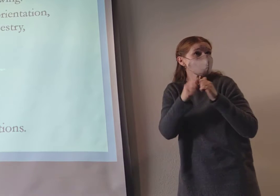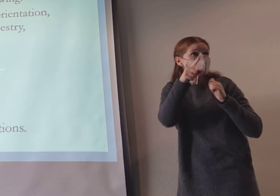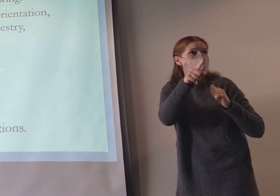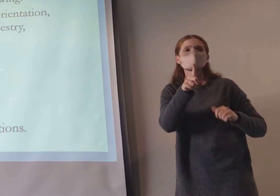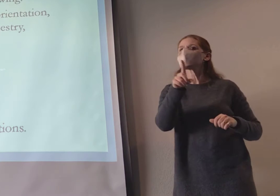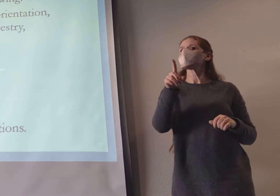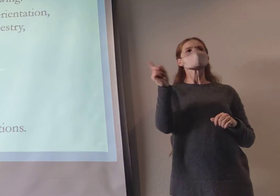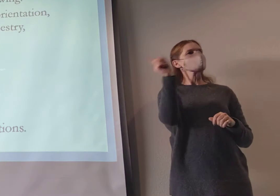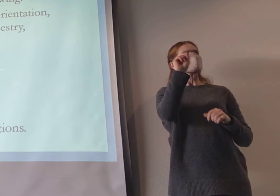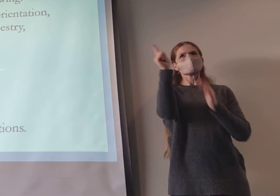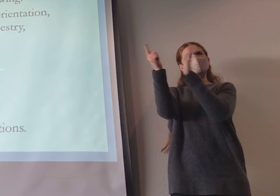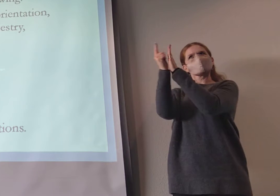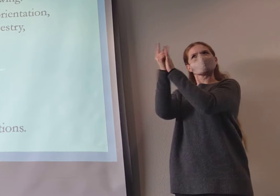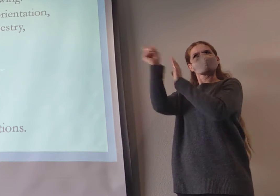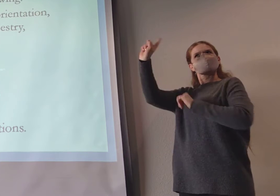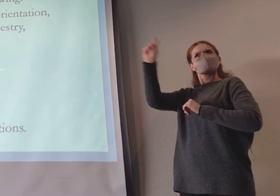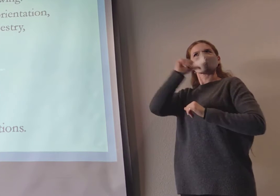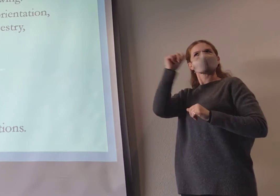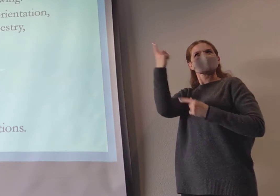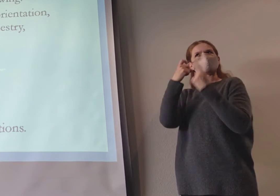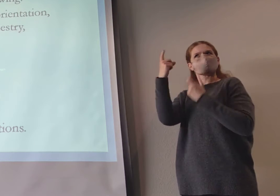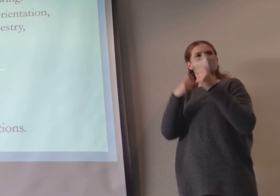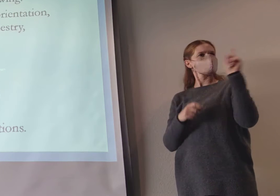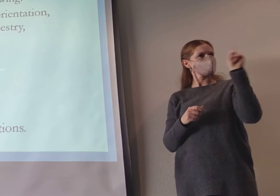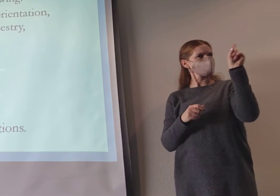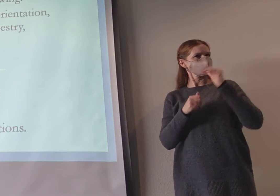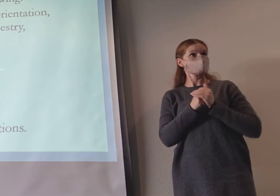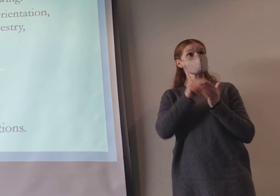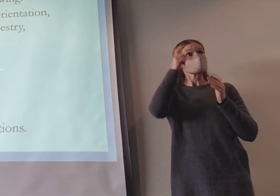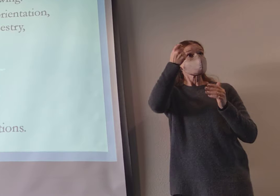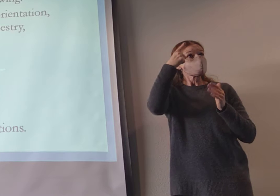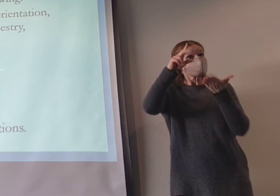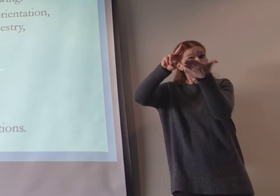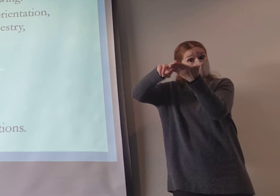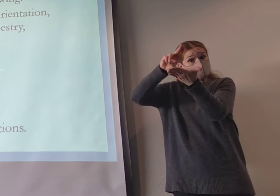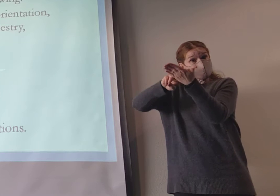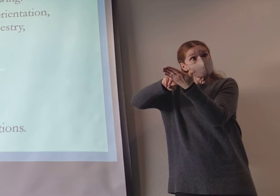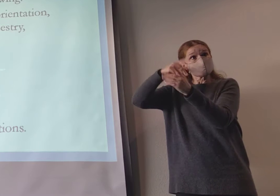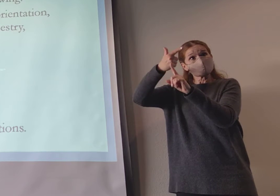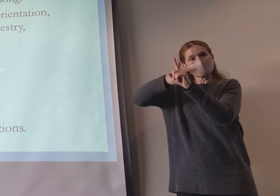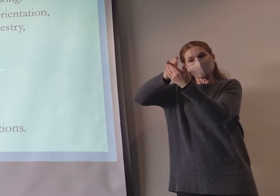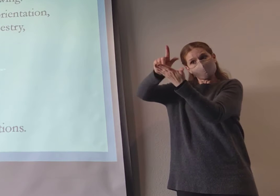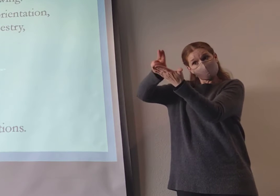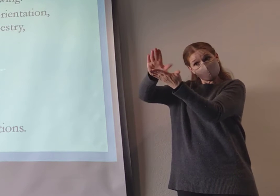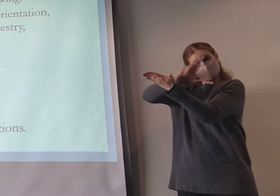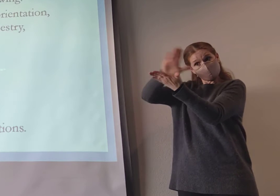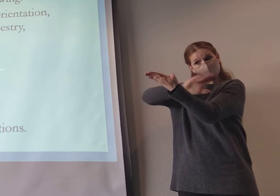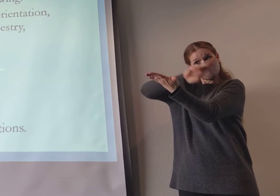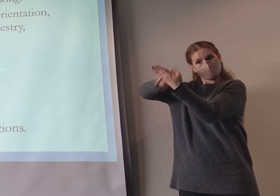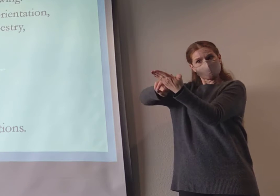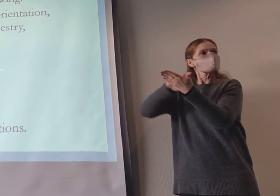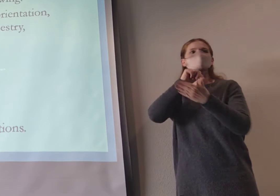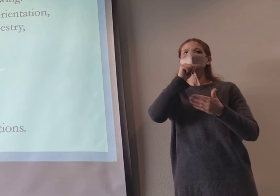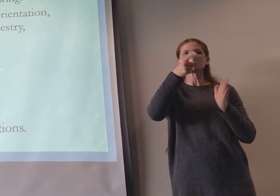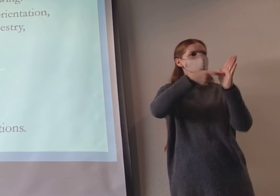18 and over need to be on the lease. They can't ask about immigration or citizenship status.